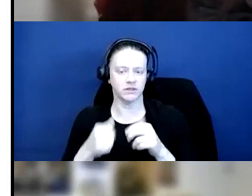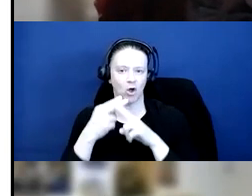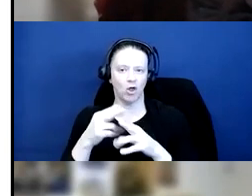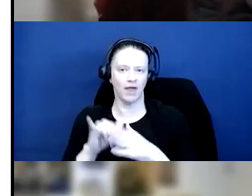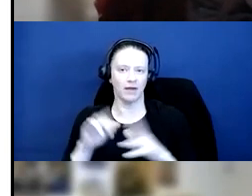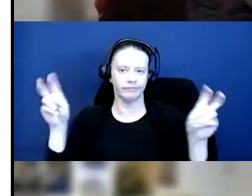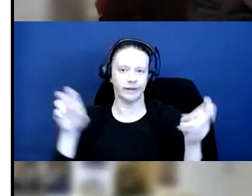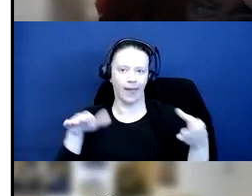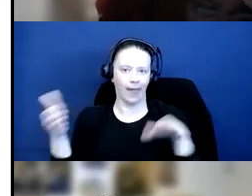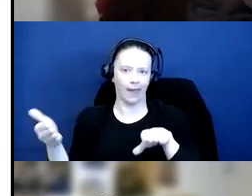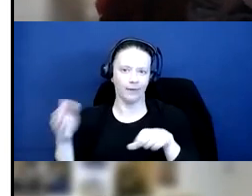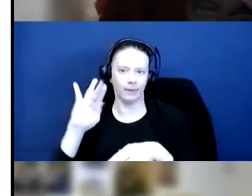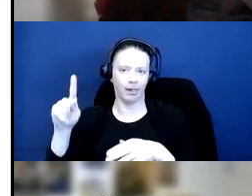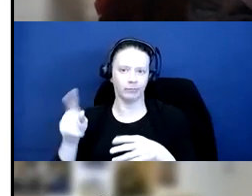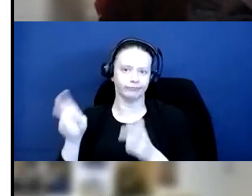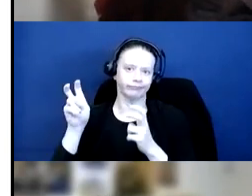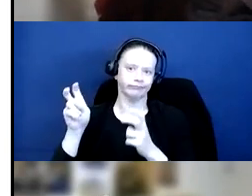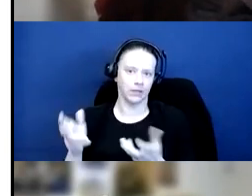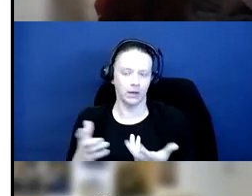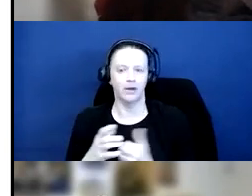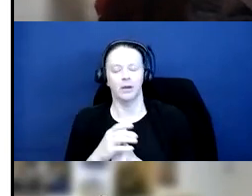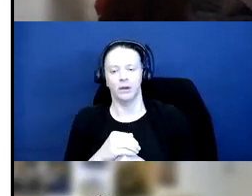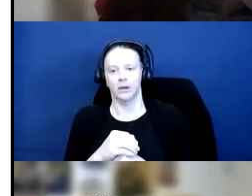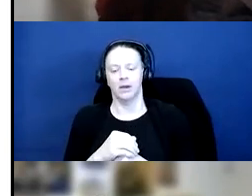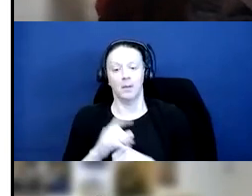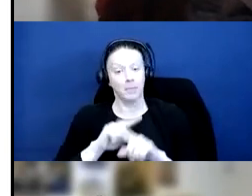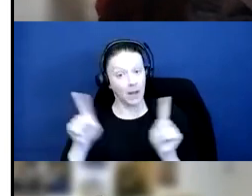But there's always an opportunity